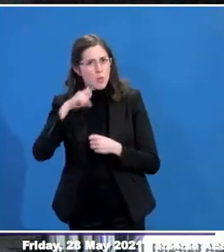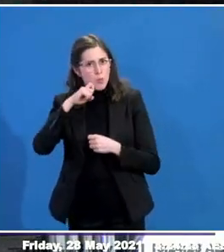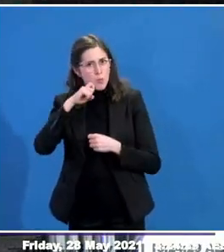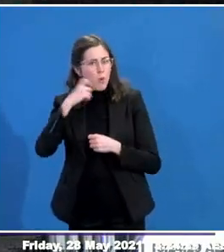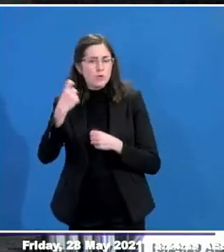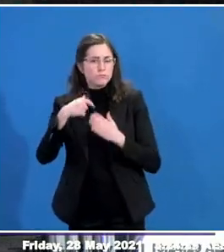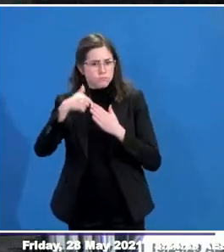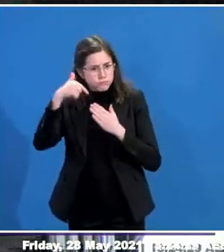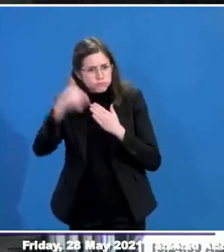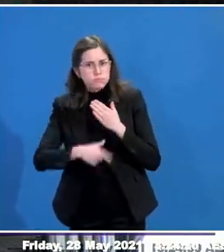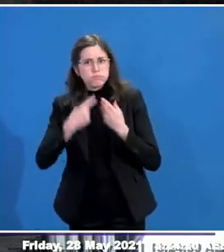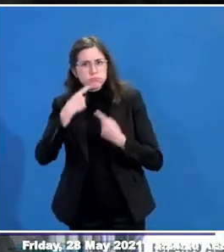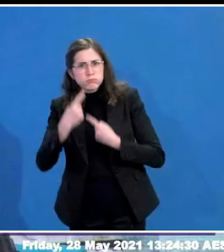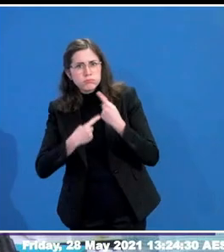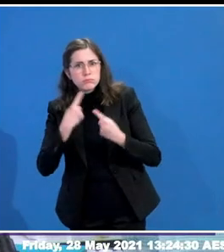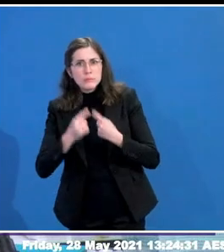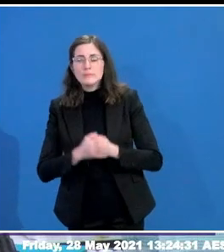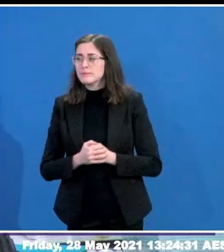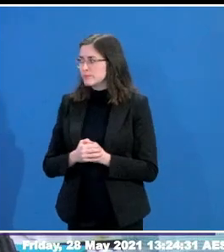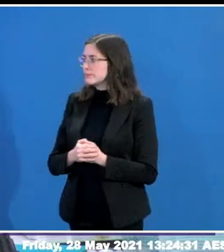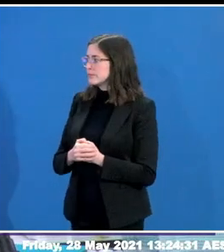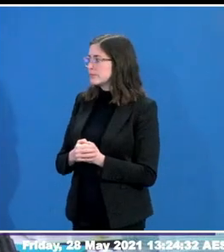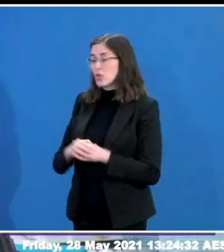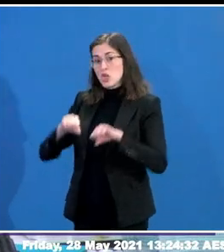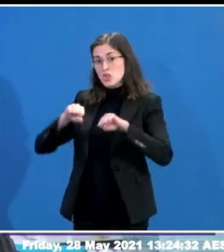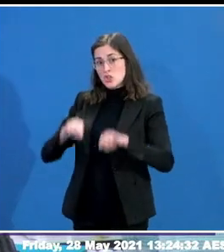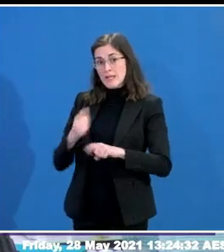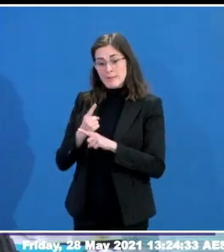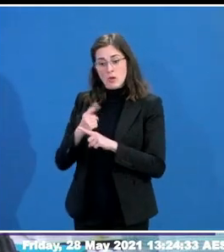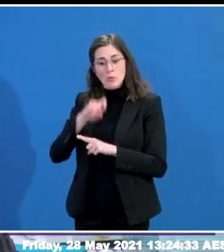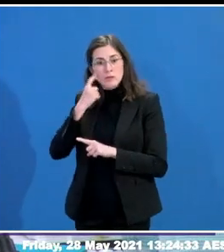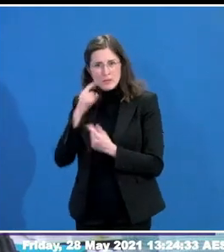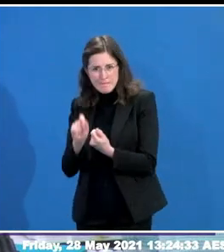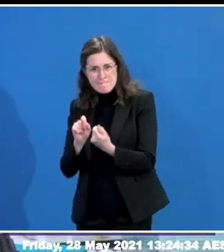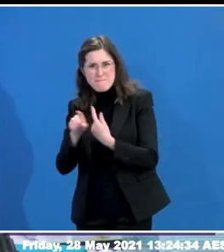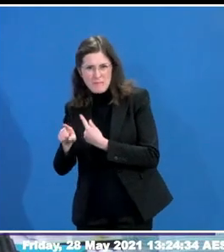I'm just identifying it at the moment. We will do our best to get it to you as soon as possible.